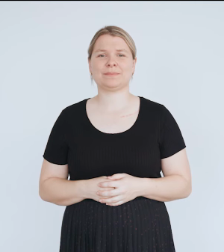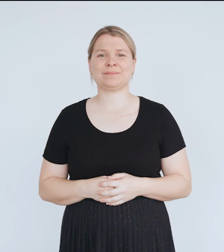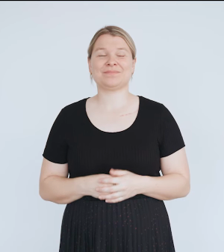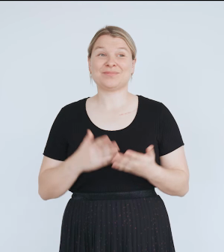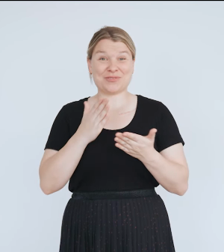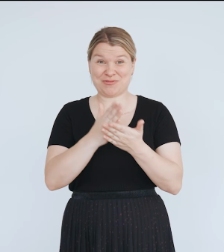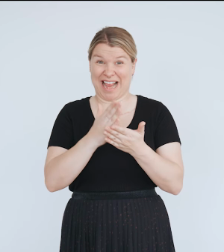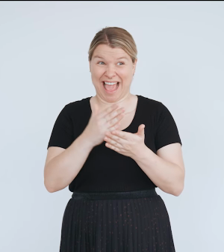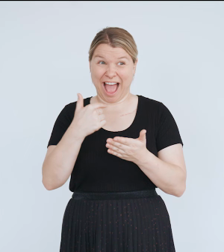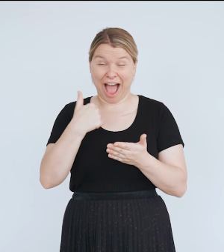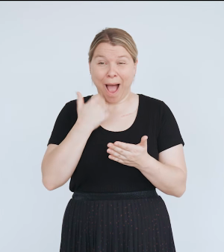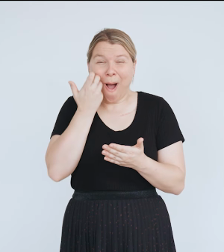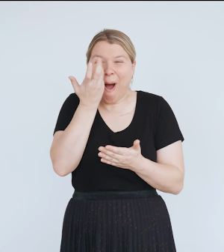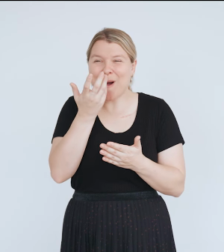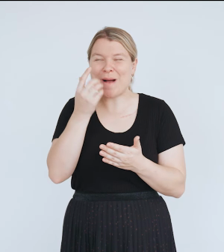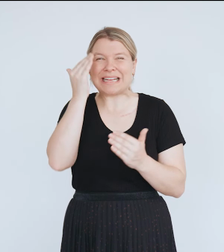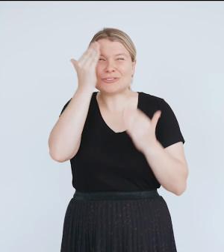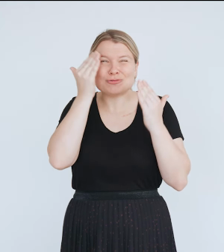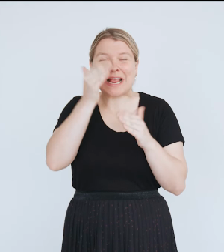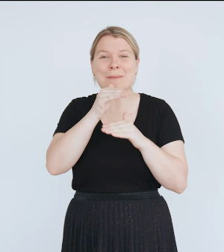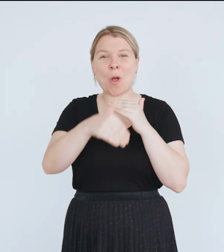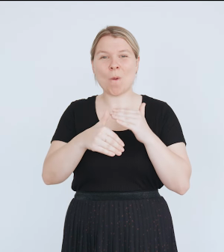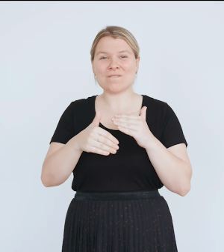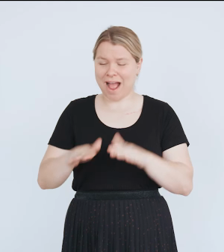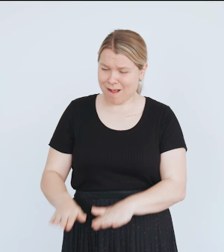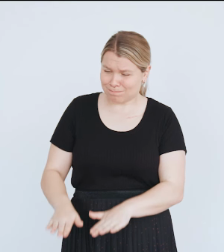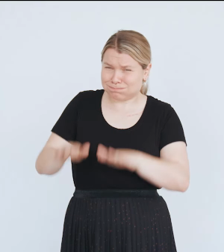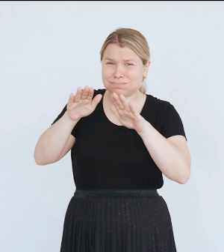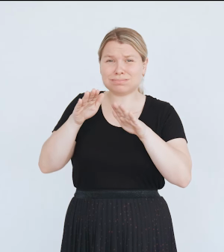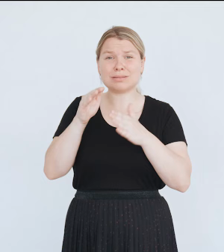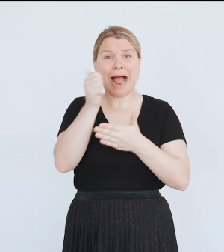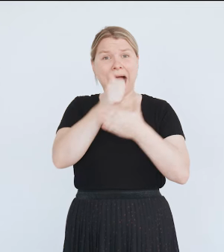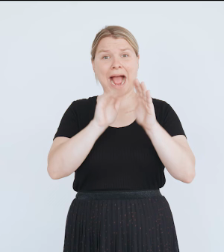You know, I've always wanted to own a gallery. it was like a dream of mine when I was a kid.